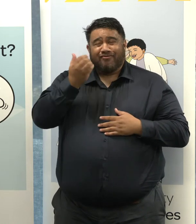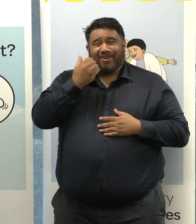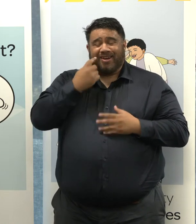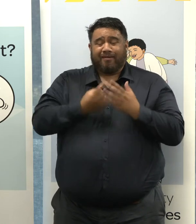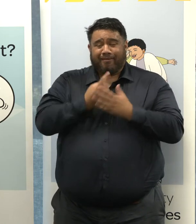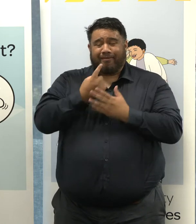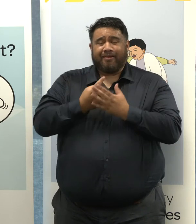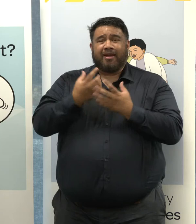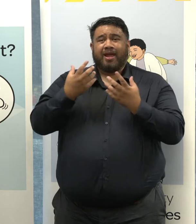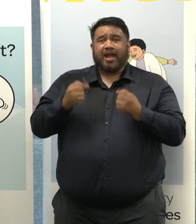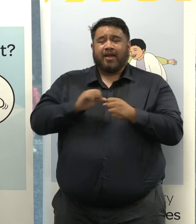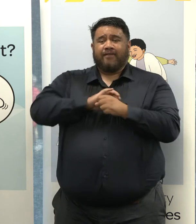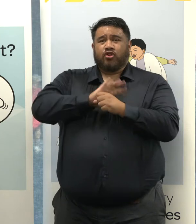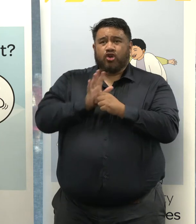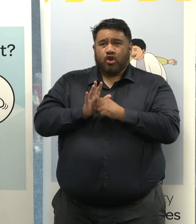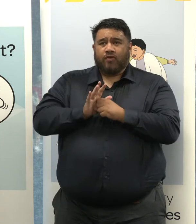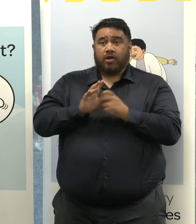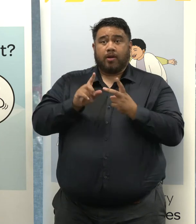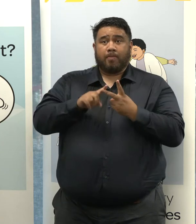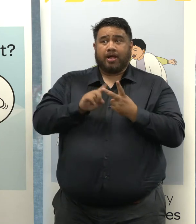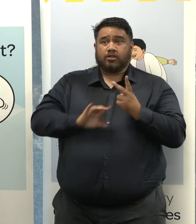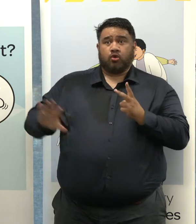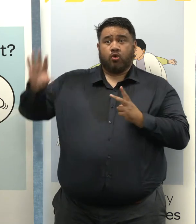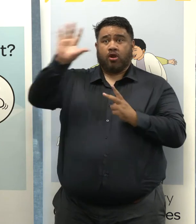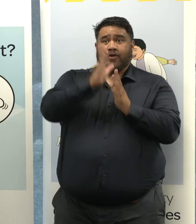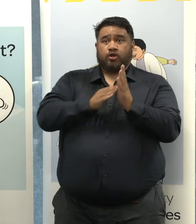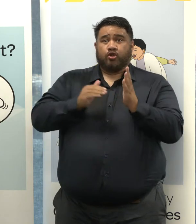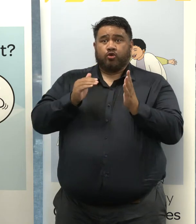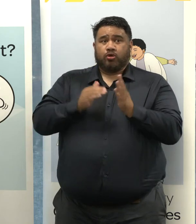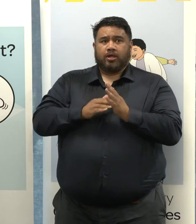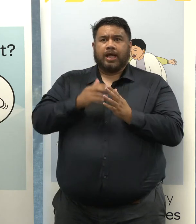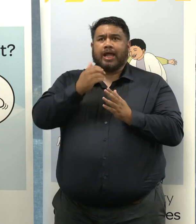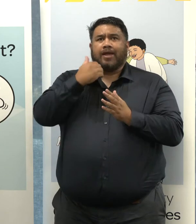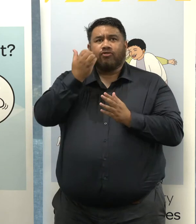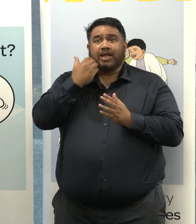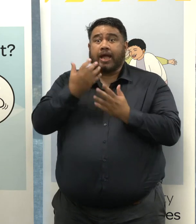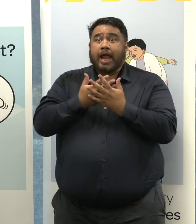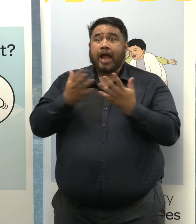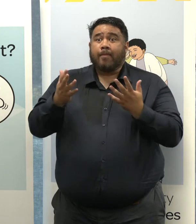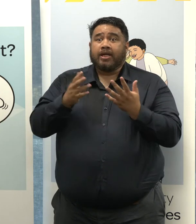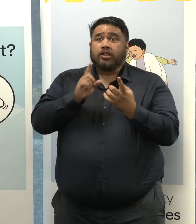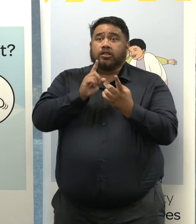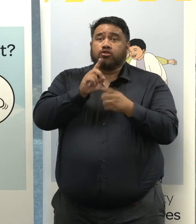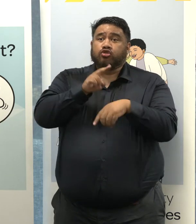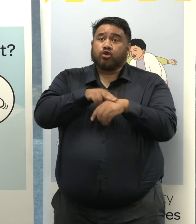When you think about the fact that there are 20,000 people